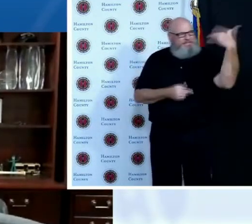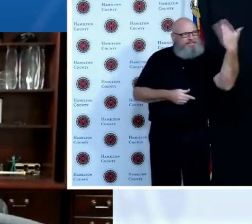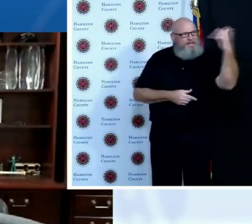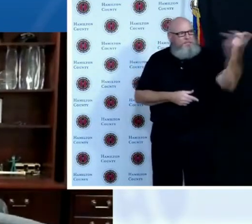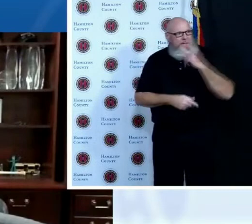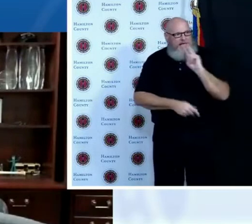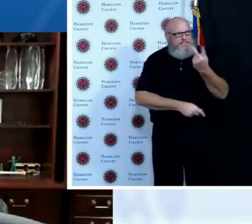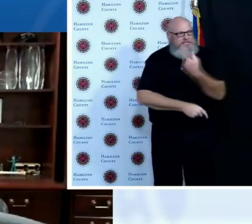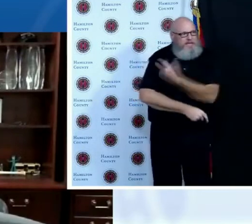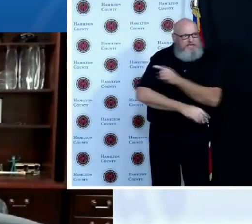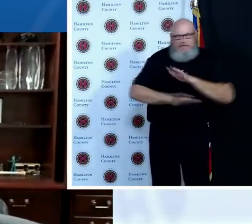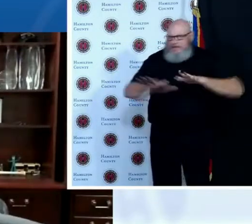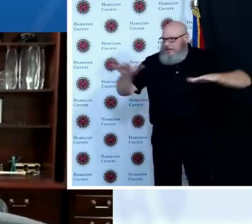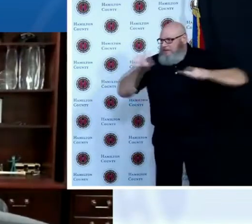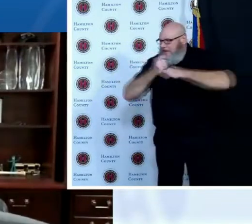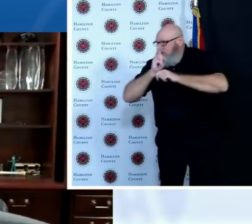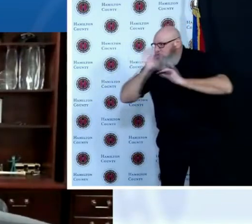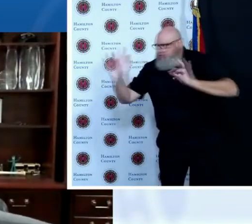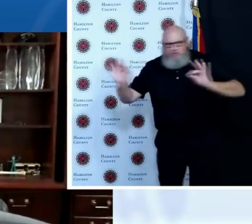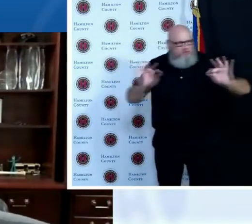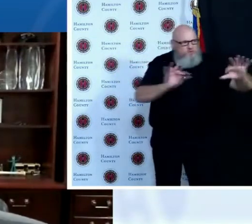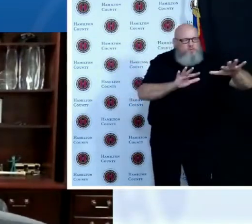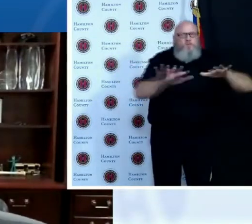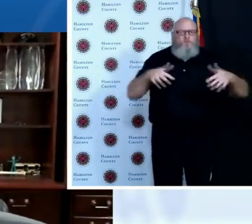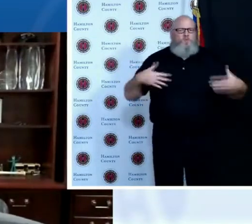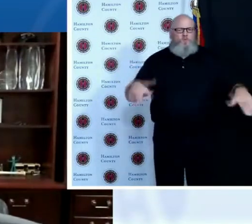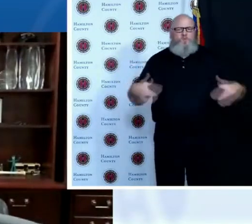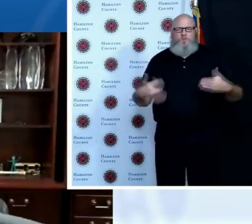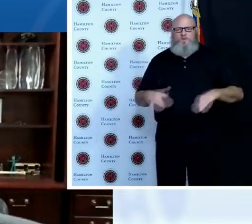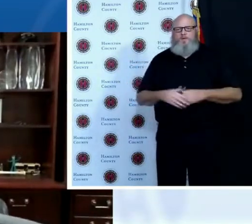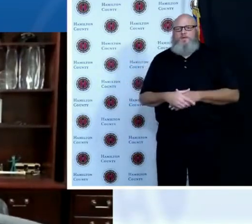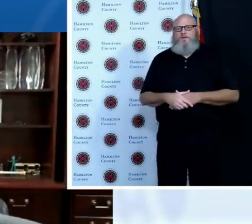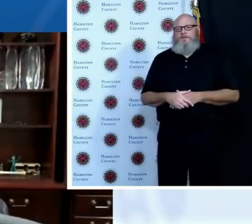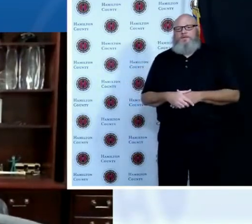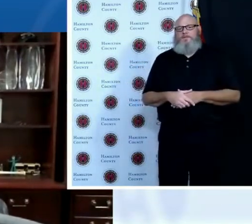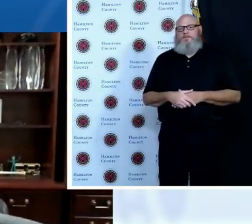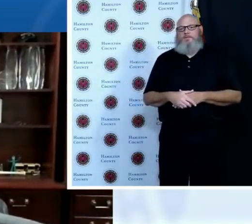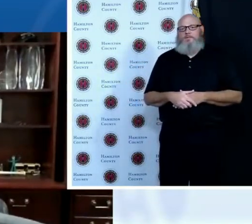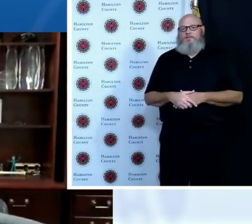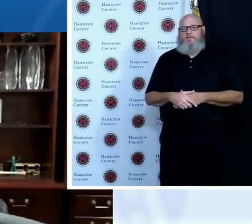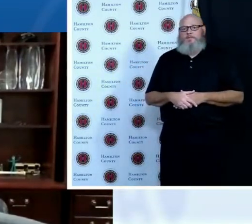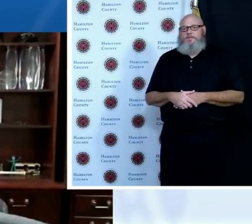involved in the vaccination between public health the health systems to really deliver that